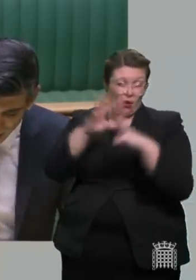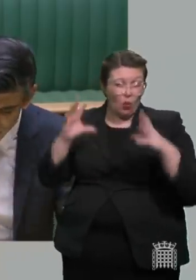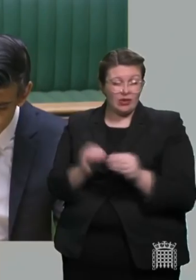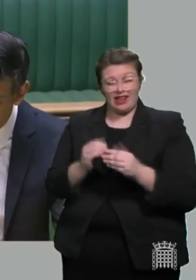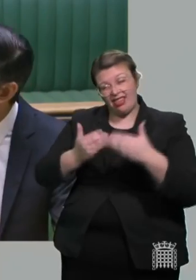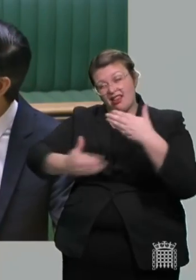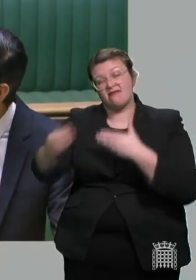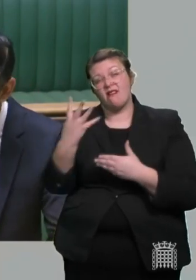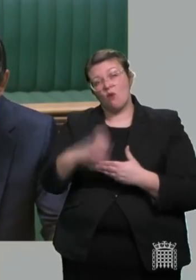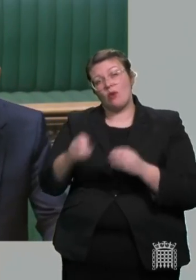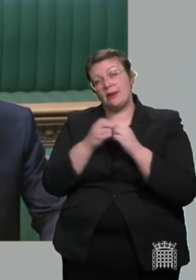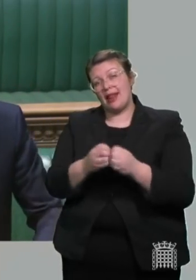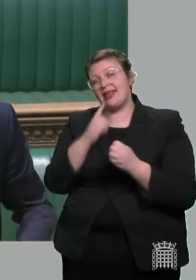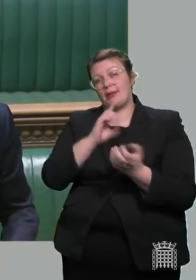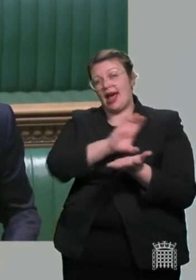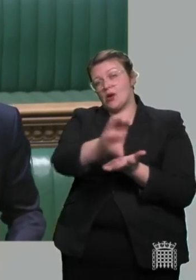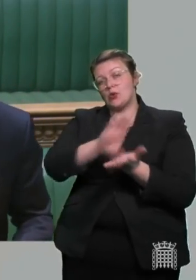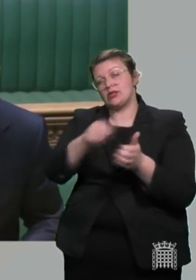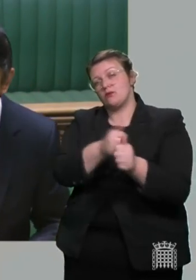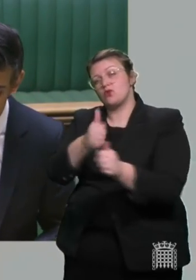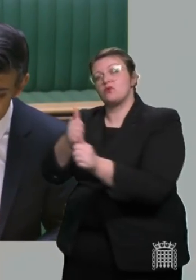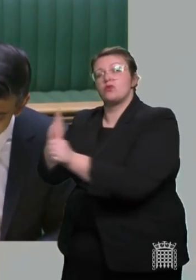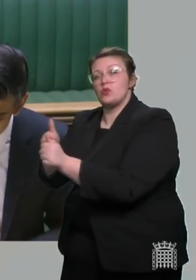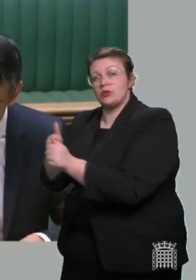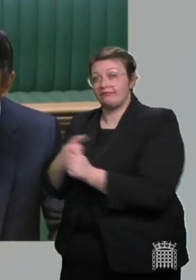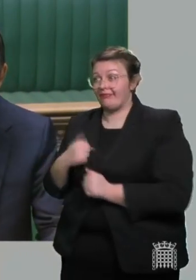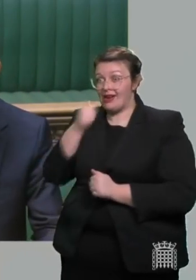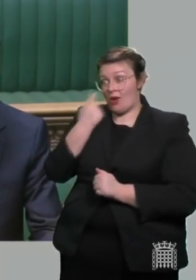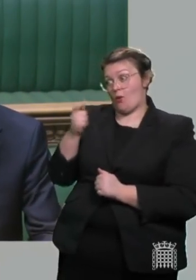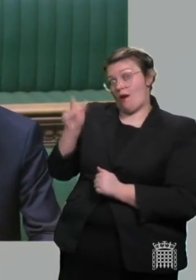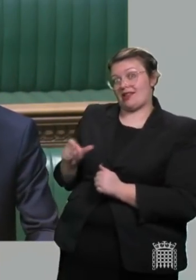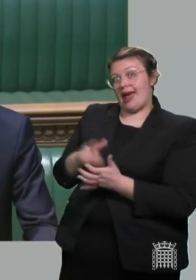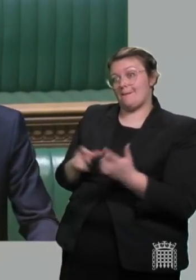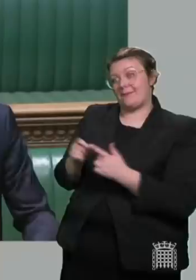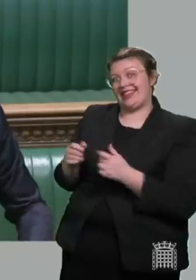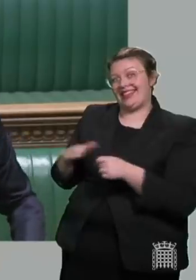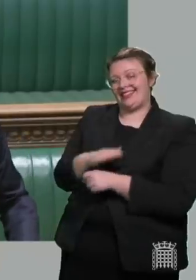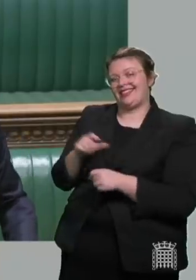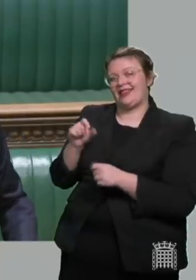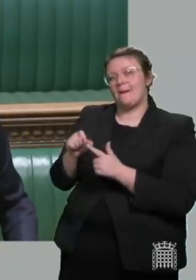I know that my right hon. Friend the Member for Pudsey (Stuart Andrew) will particularly welcome the location of this new institution.